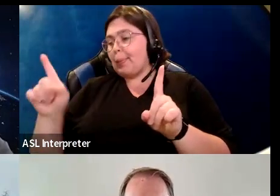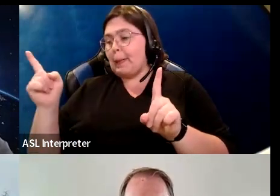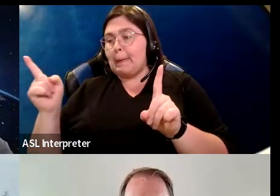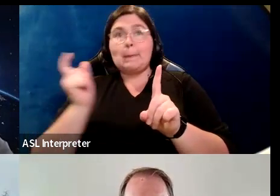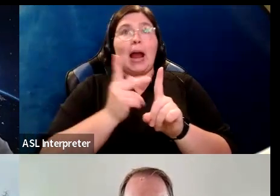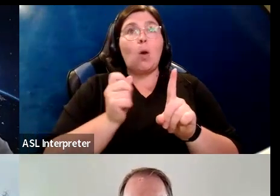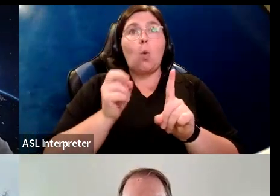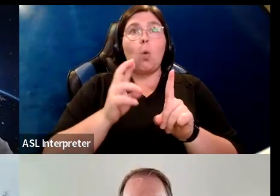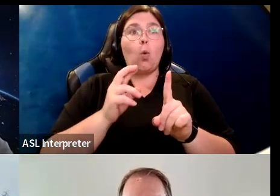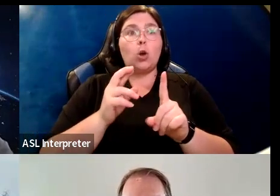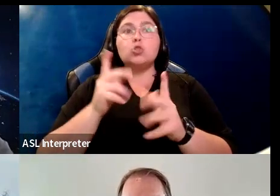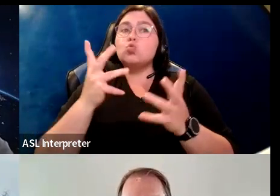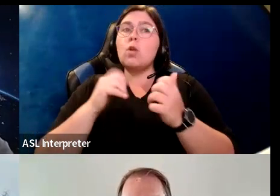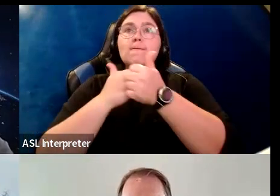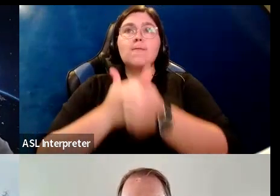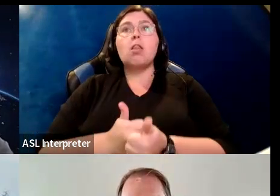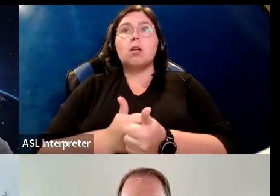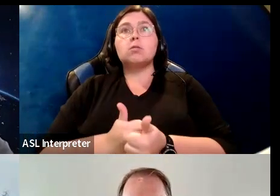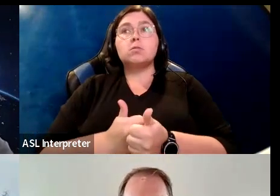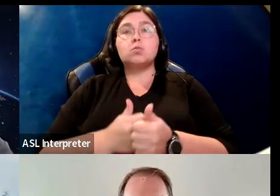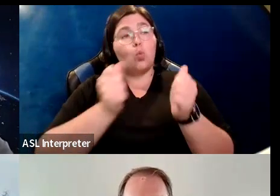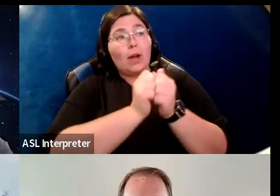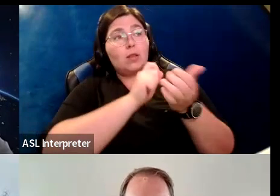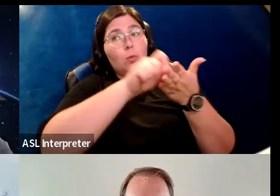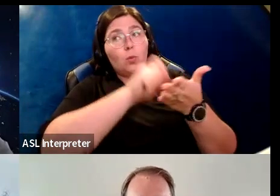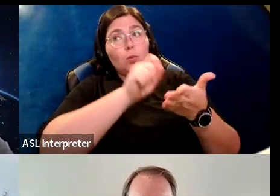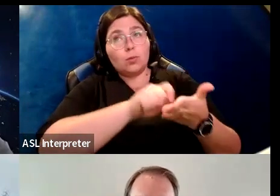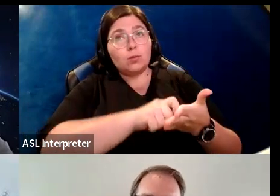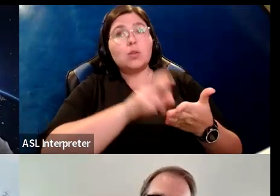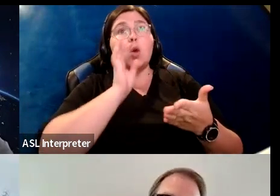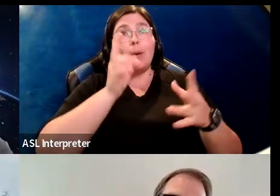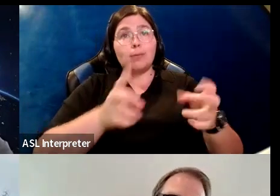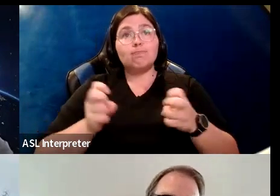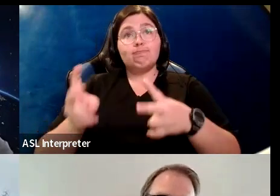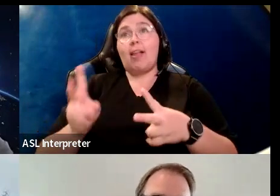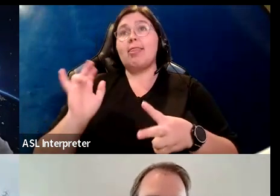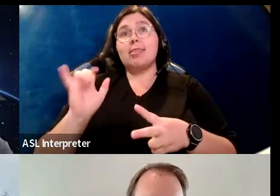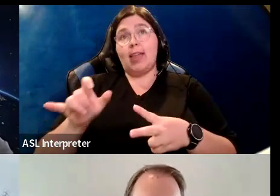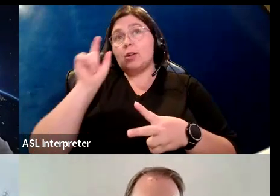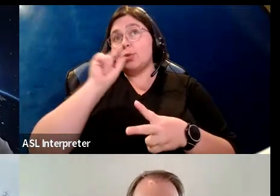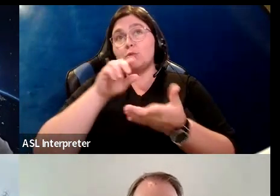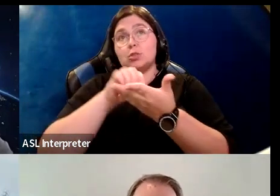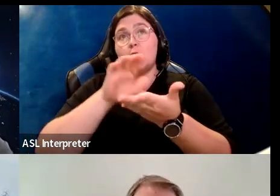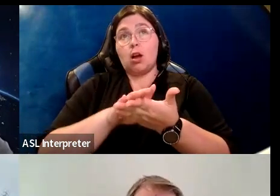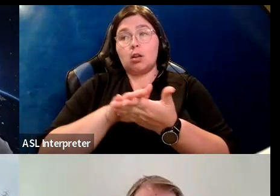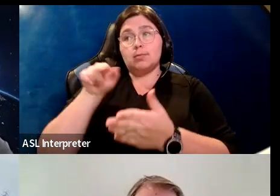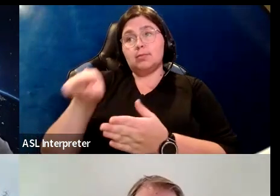or you just want to follow along with those written notes. And we're going to share that link in the chat.